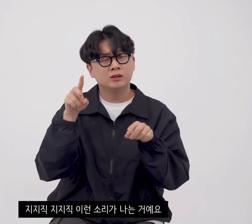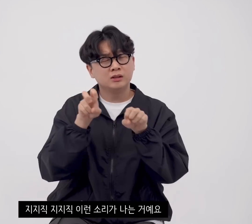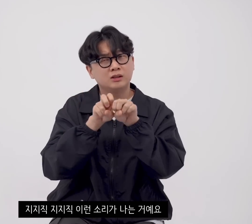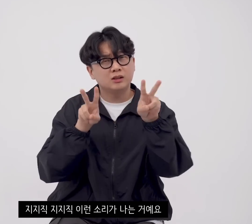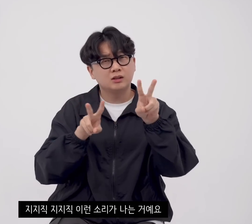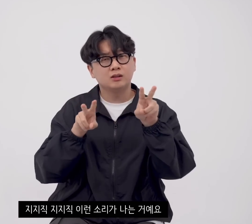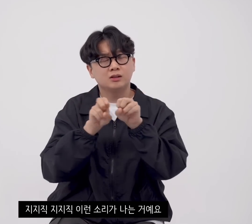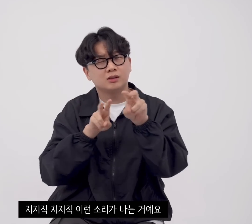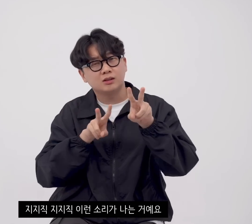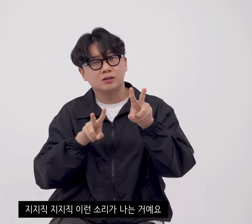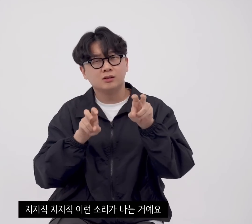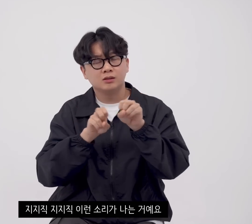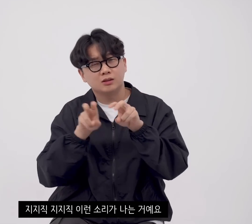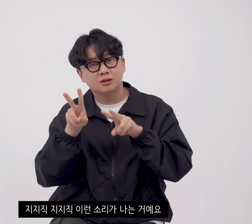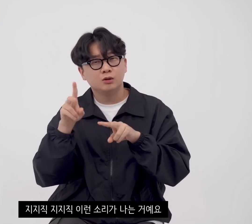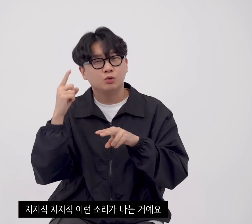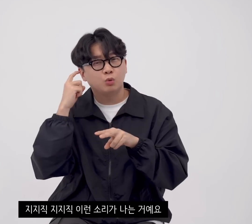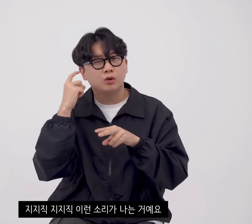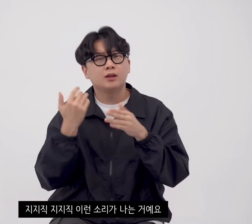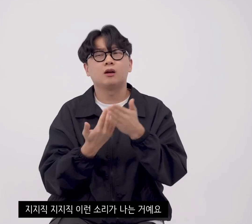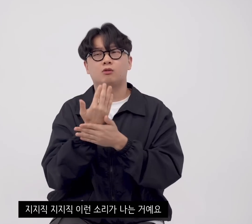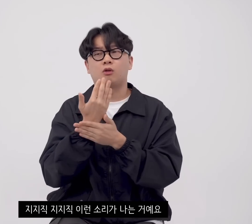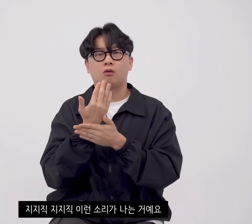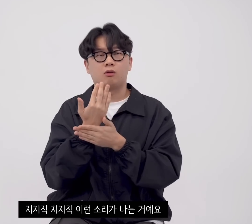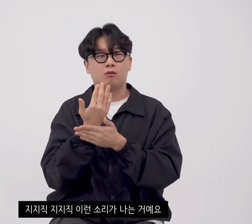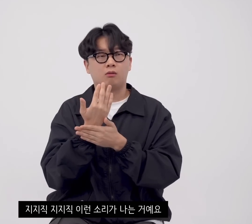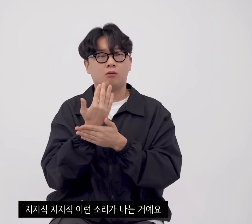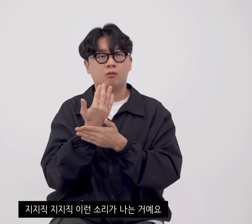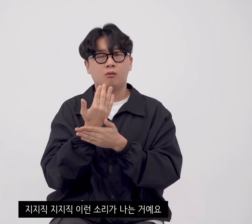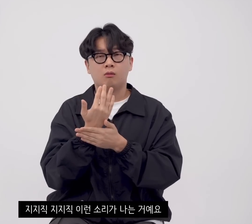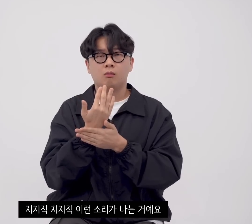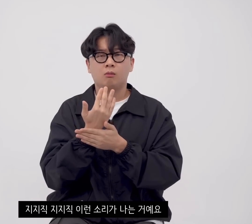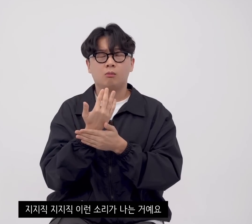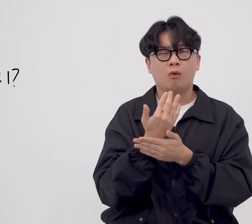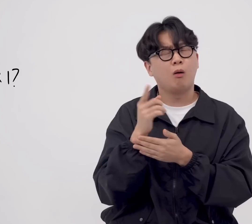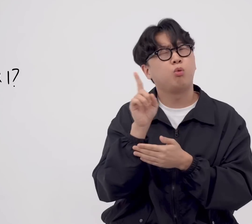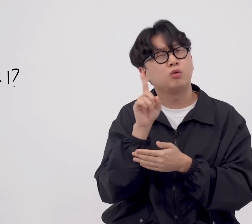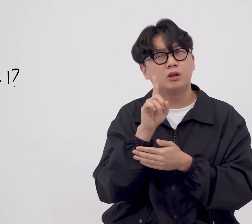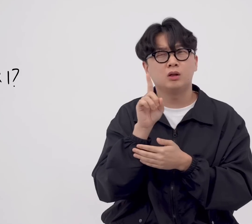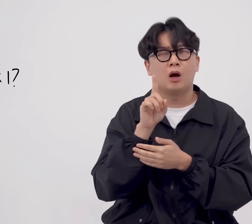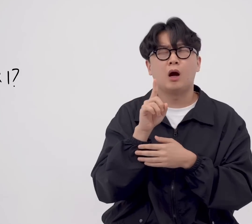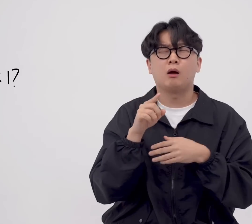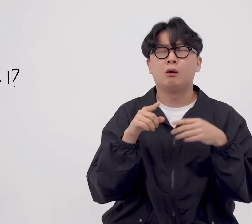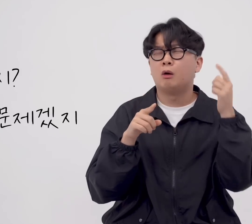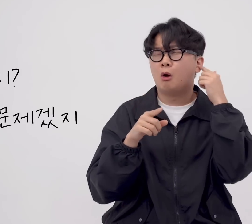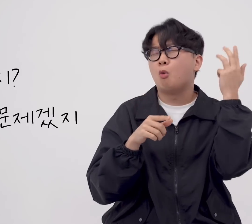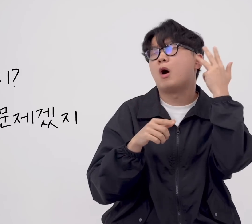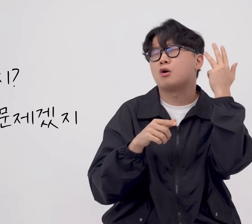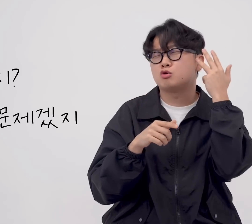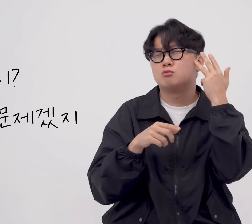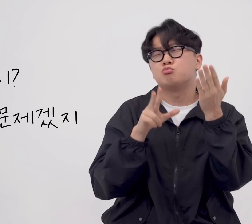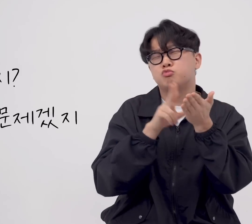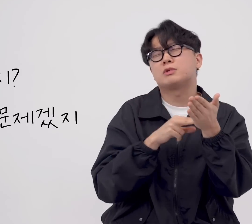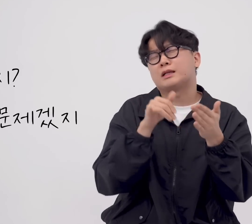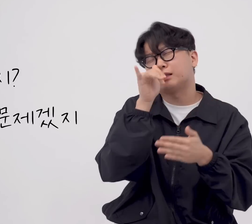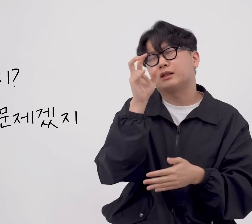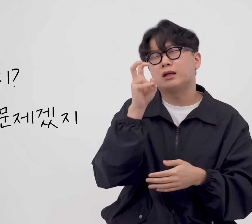I suddenly heard a noise like this. What is it? I thought it must